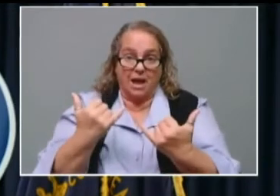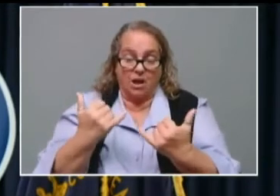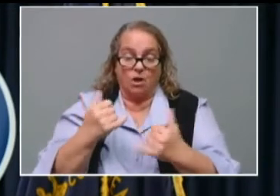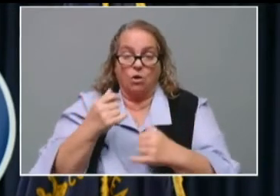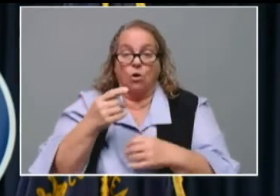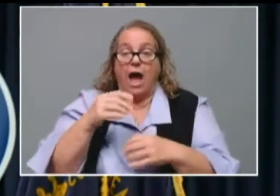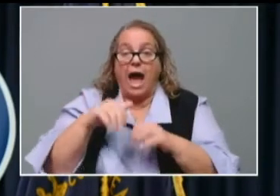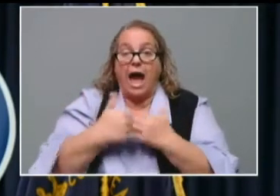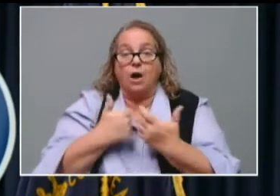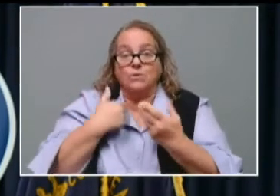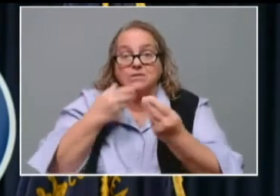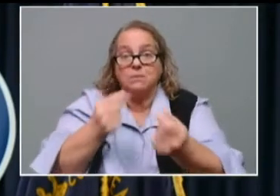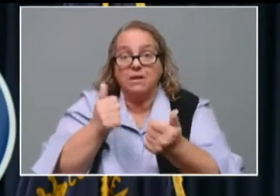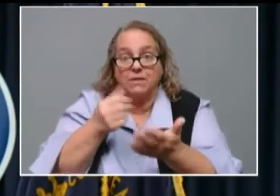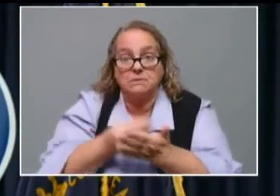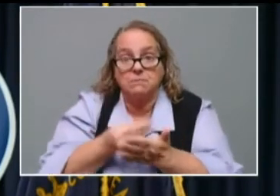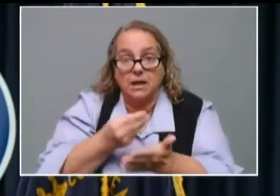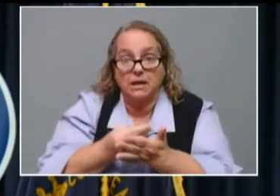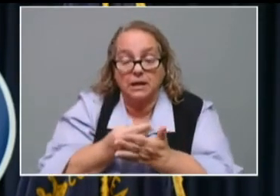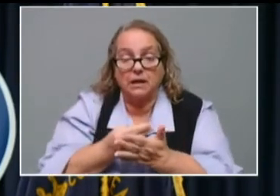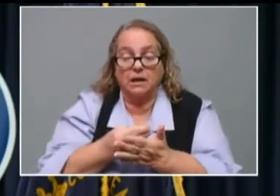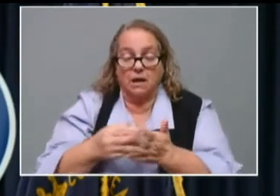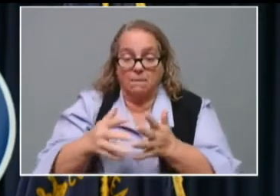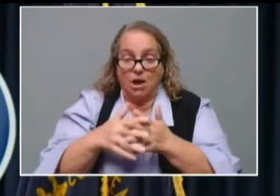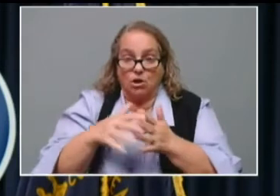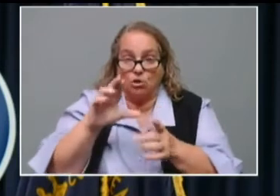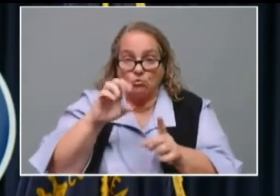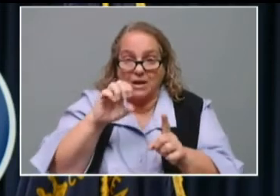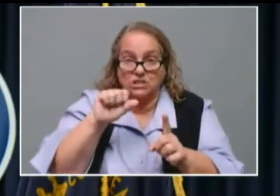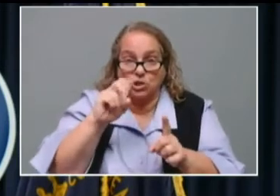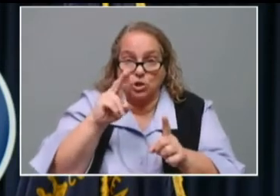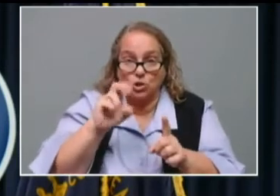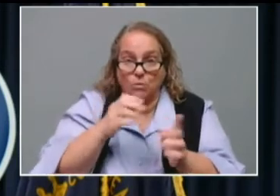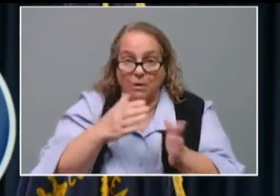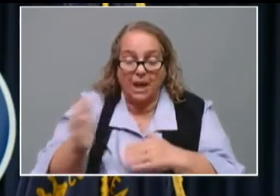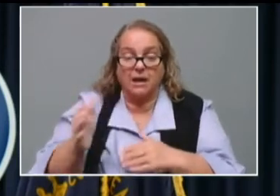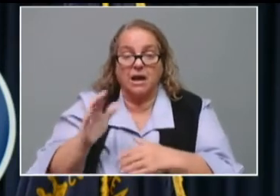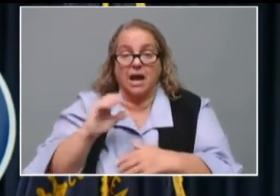act dollars, the healthiest budget that we have ever had. And doing this right